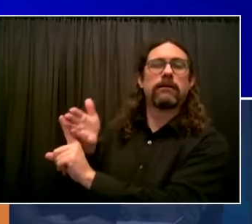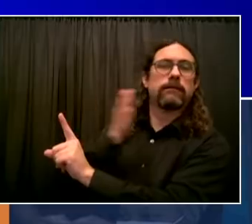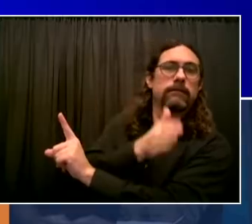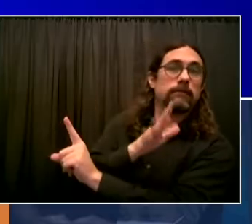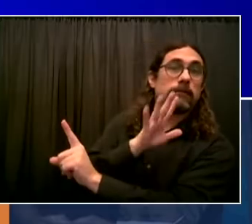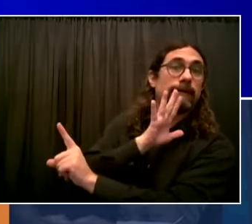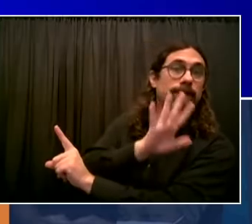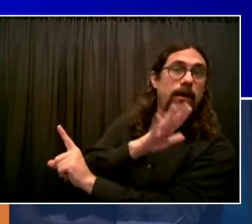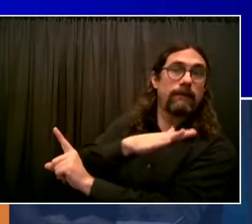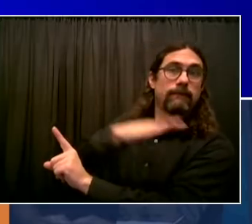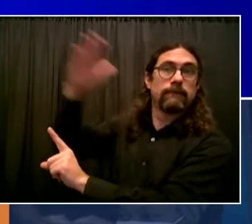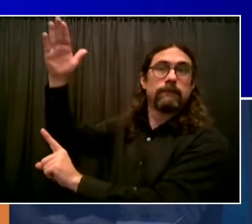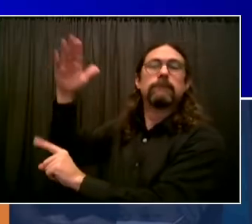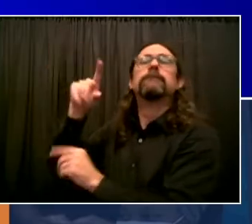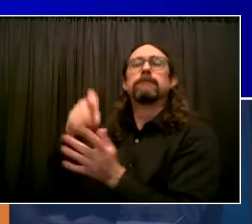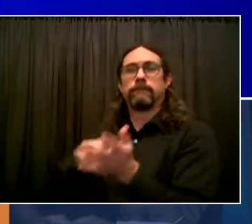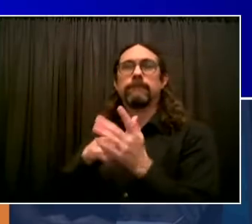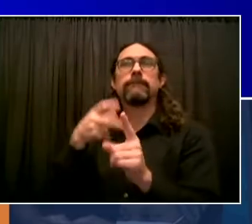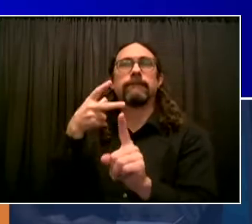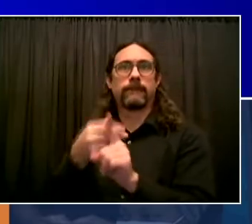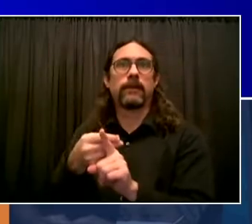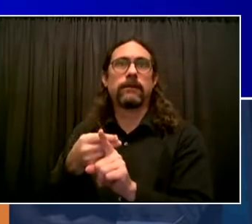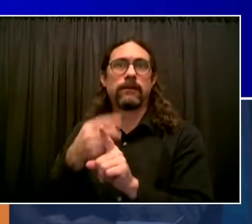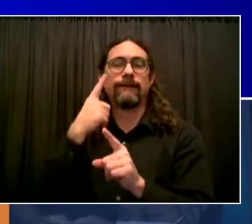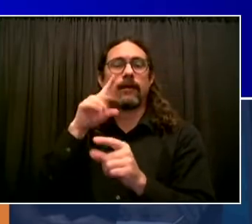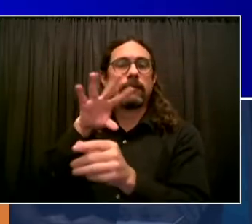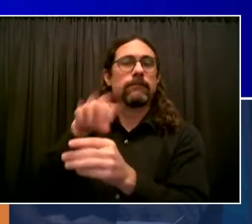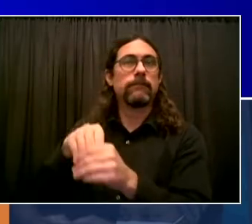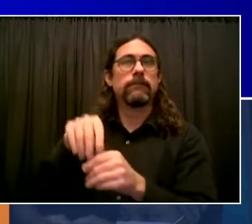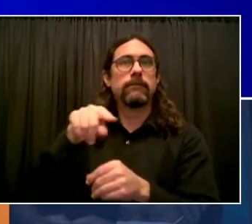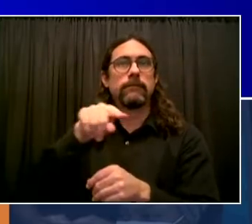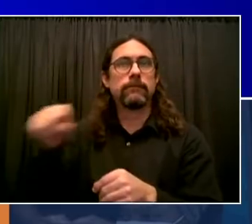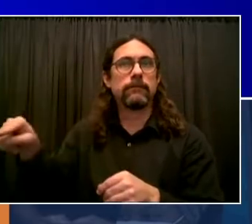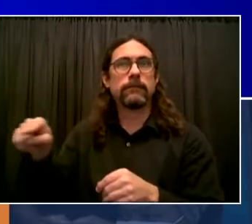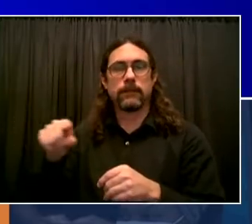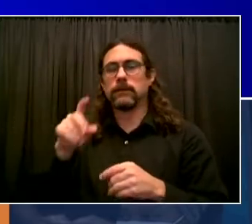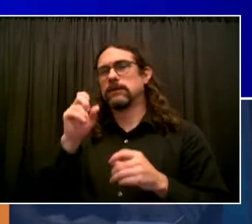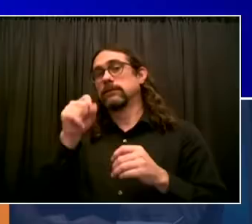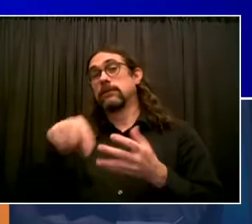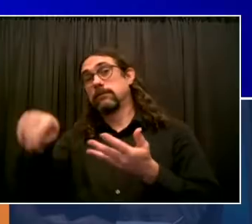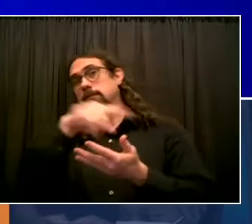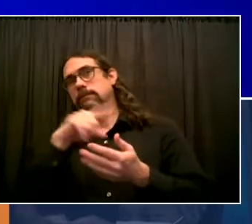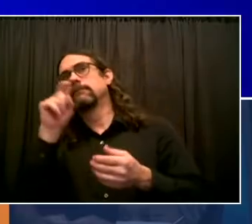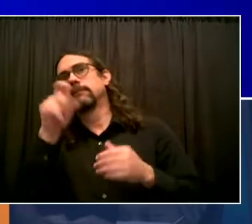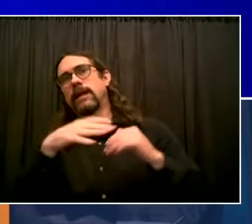WE'RE GOING TO W NOAPLPY THAT TO CHILDREN IN THE 5 TO 11-YEAR- OLD RANGE. THAT IS ALSO DECEMBER 14.